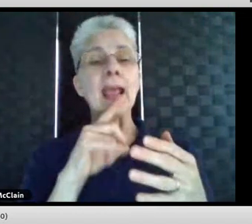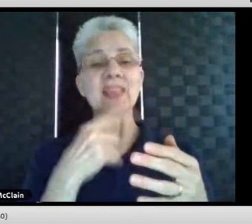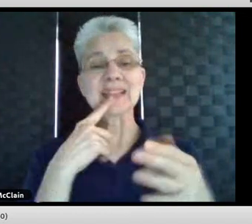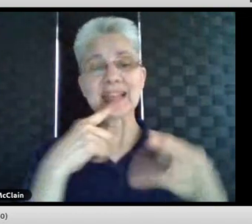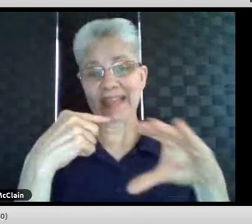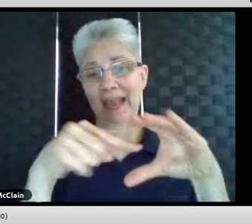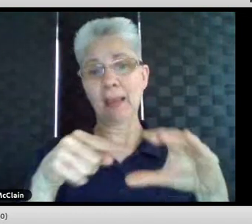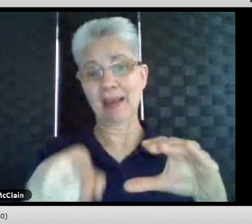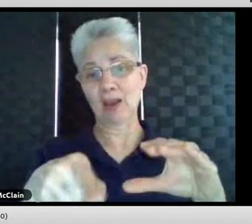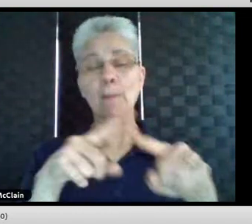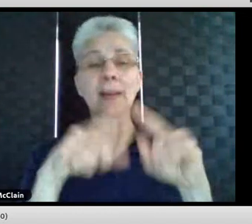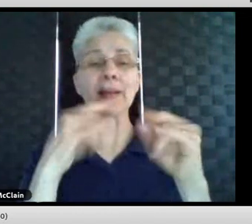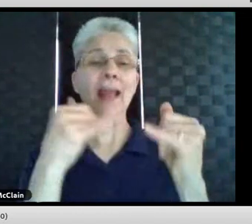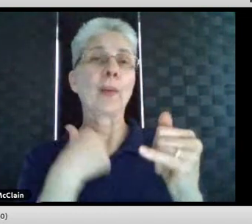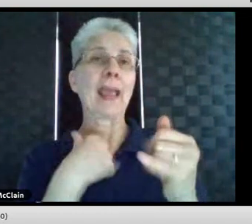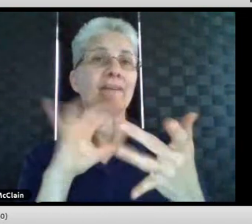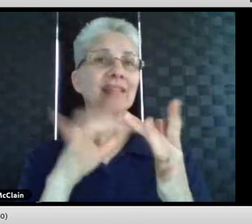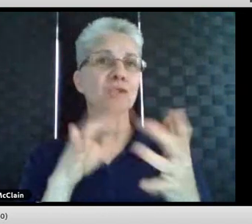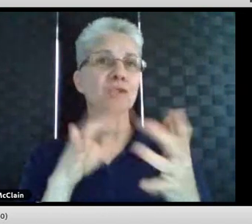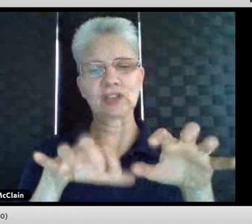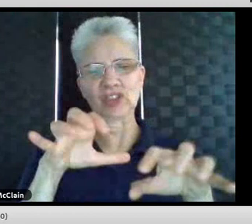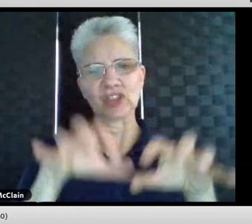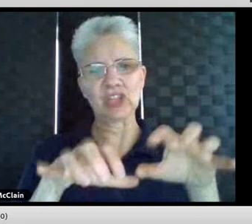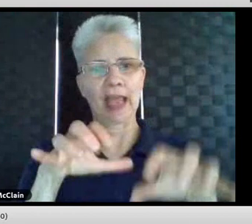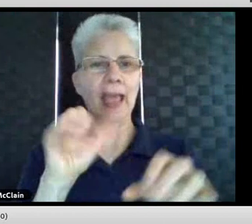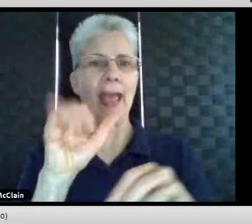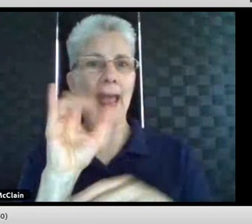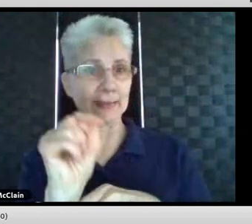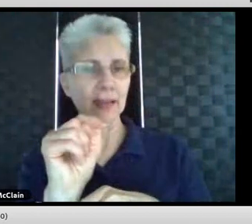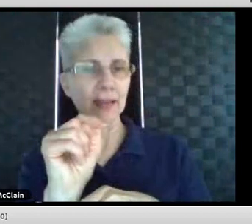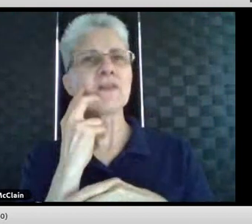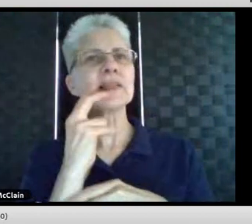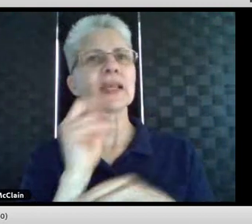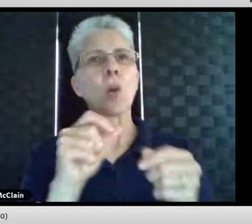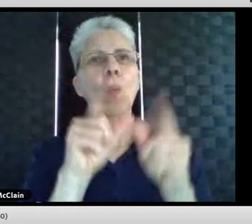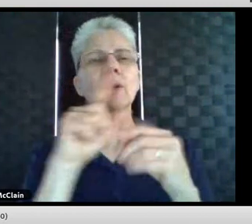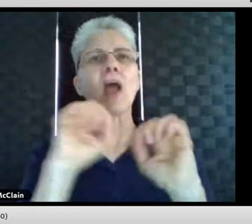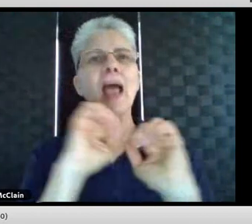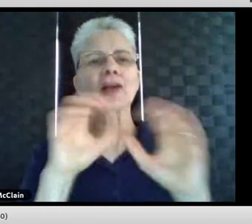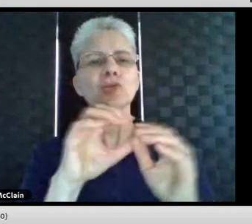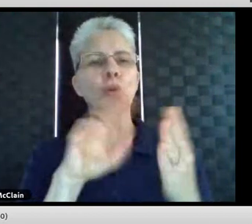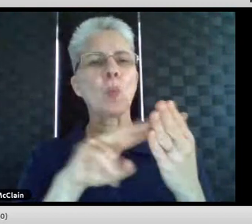but, you know, now, of course, we've got digital chat. I've seen a webinar on how to do reference interview